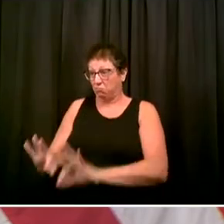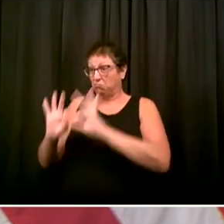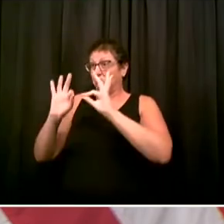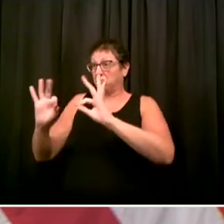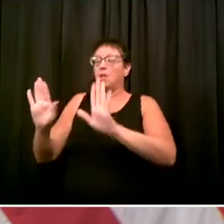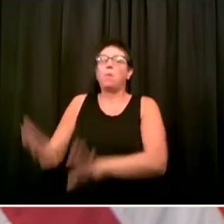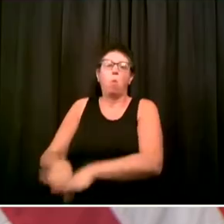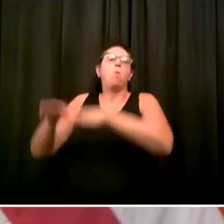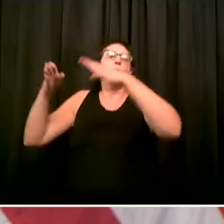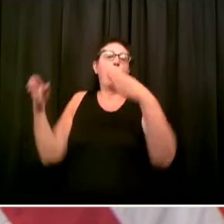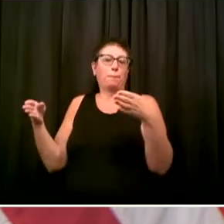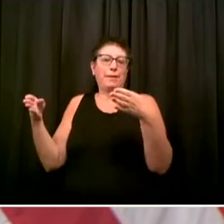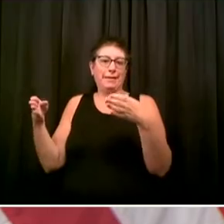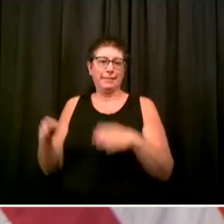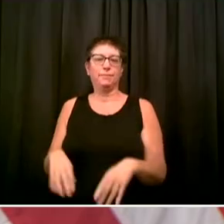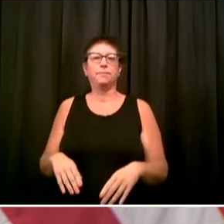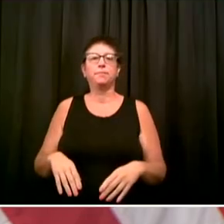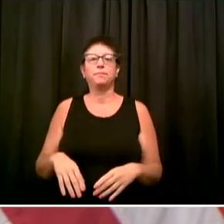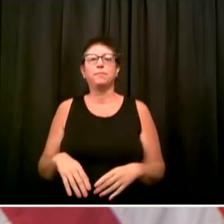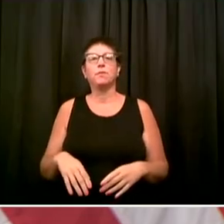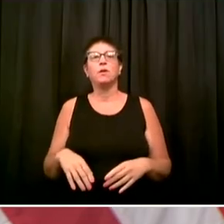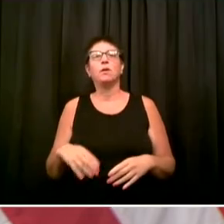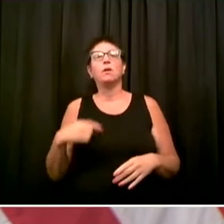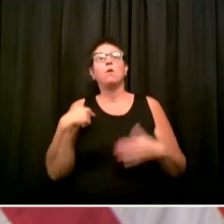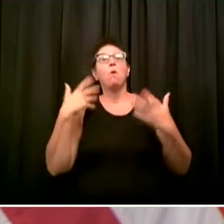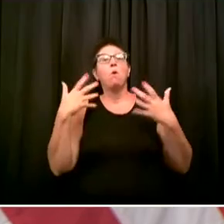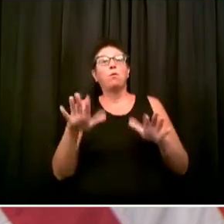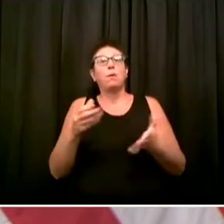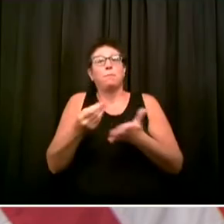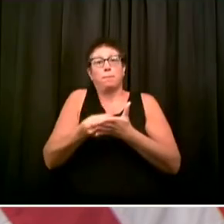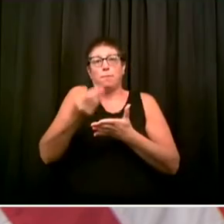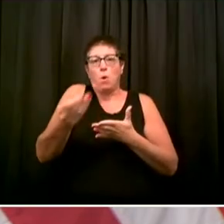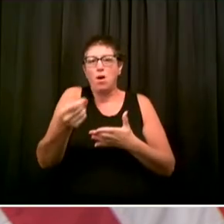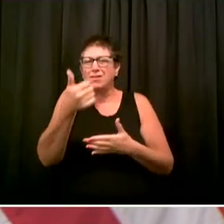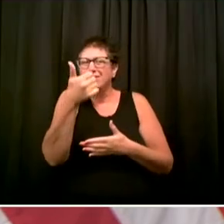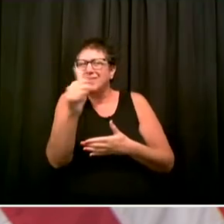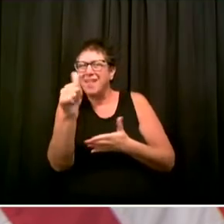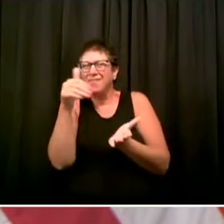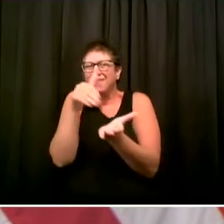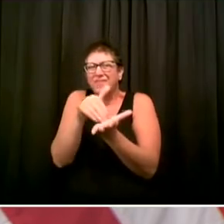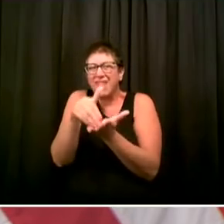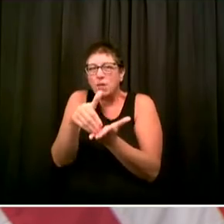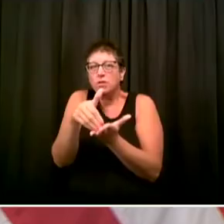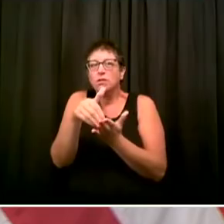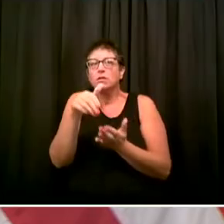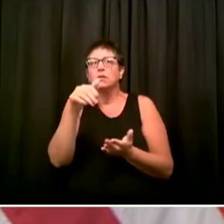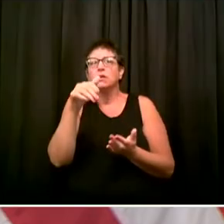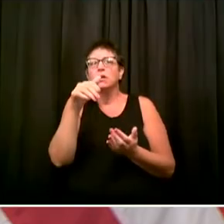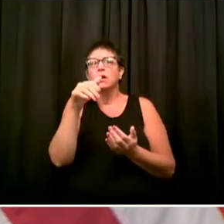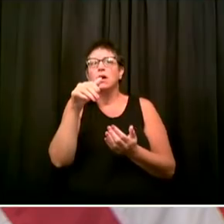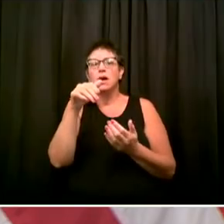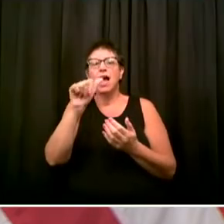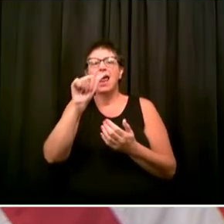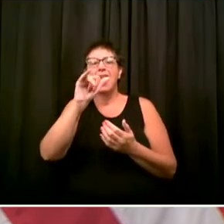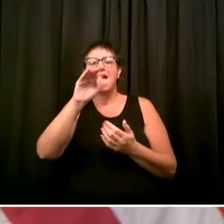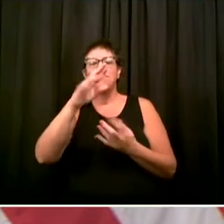AGAIN, ARE IN MOTION READY TO MAKE GOOD ON THESE PROMISES.